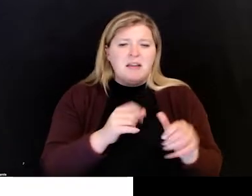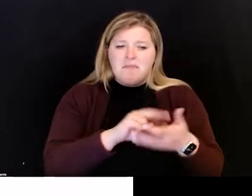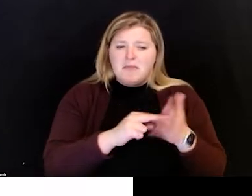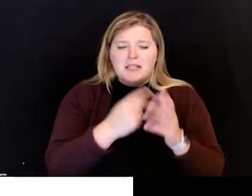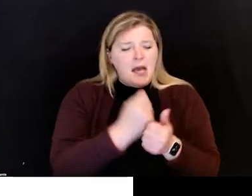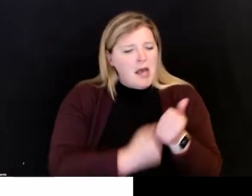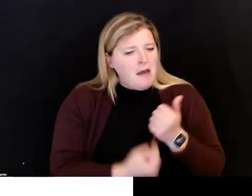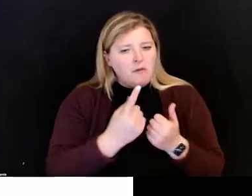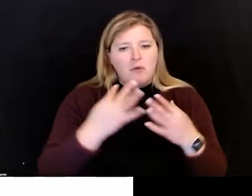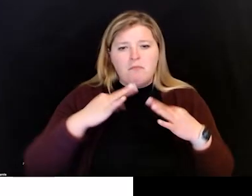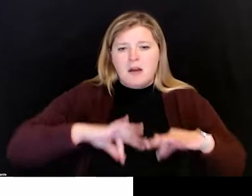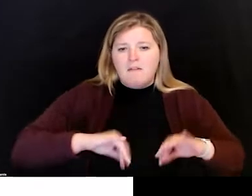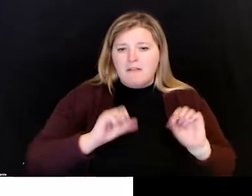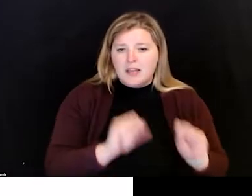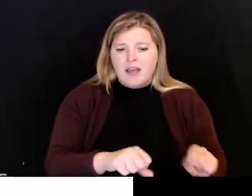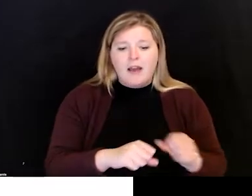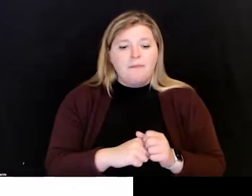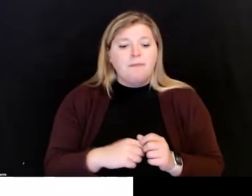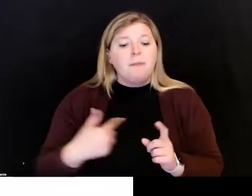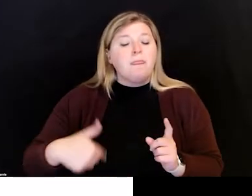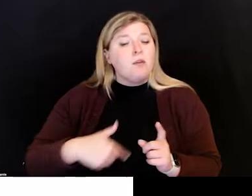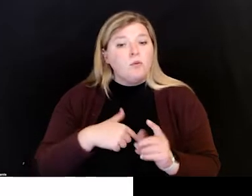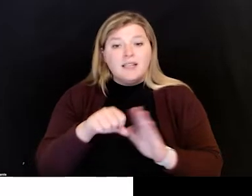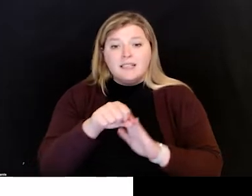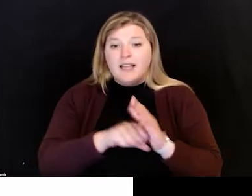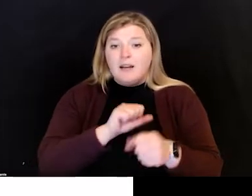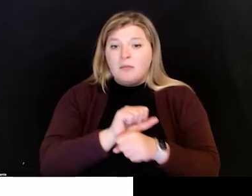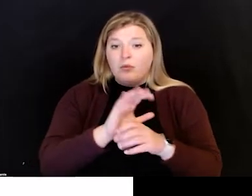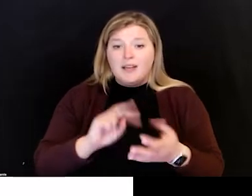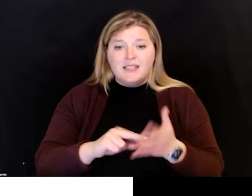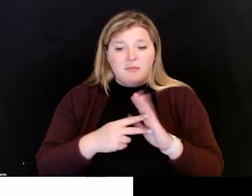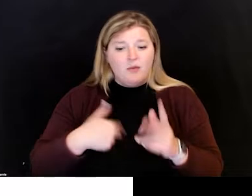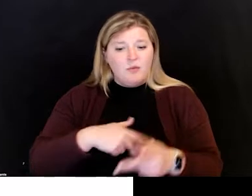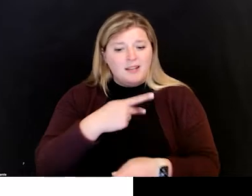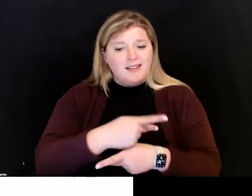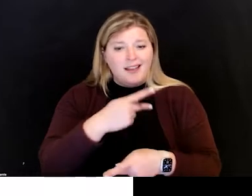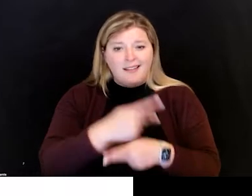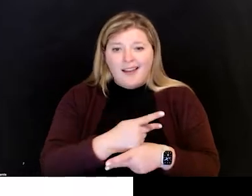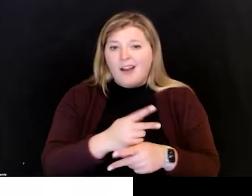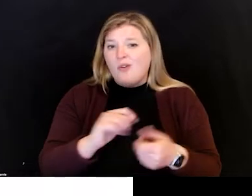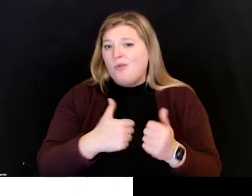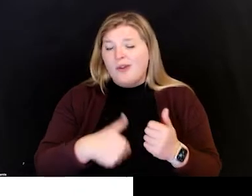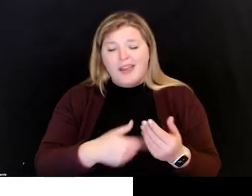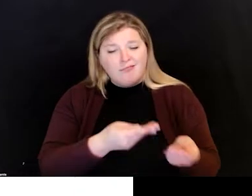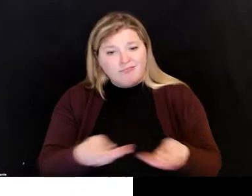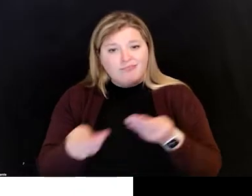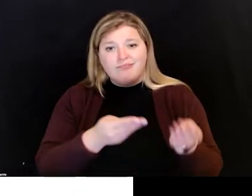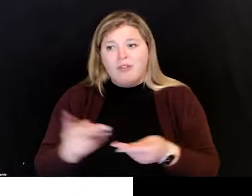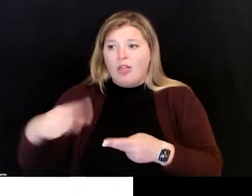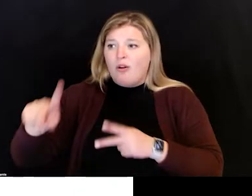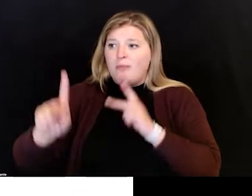As state employees, we are stewards of the information that Minnesotans use to make decisions about their lives and access services.